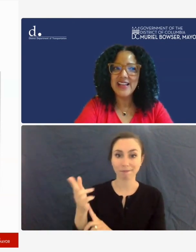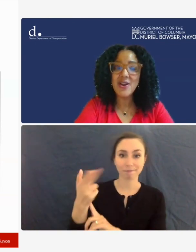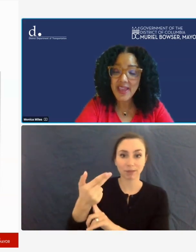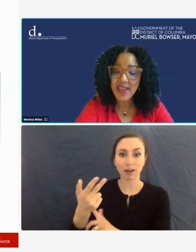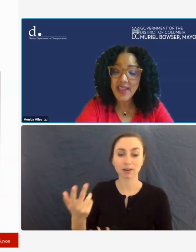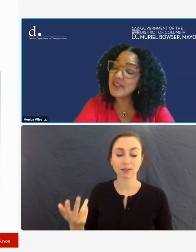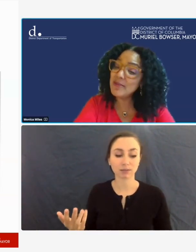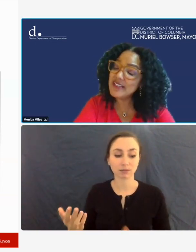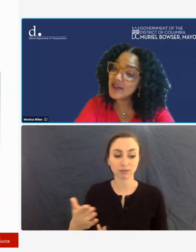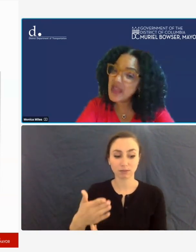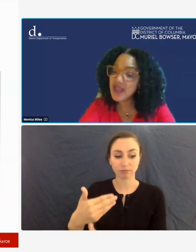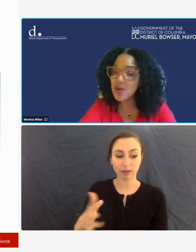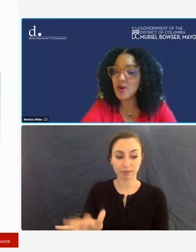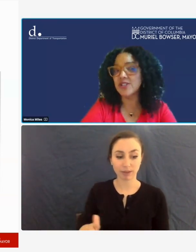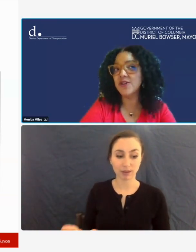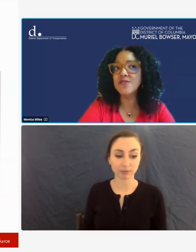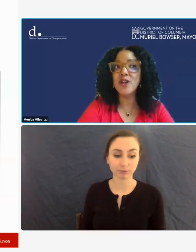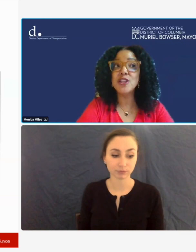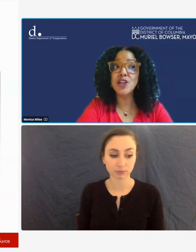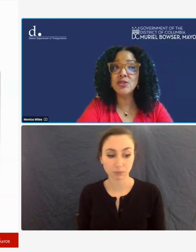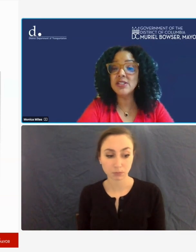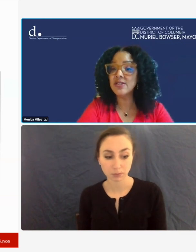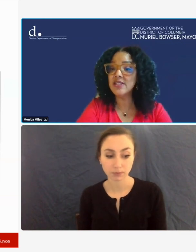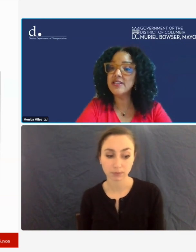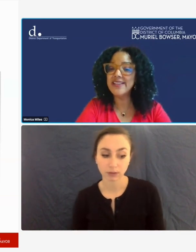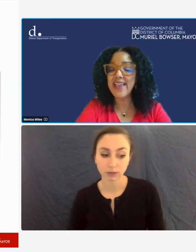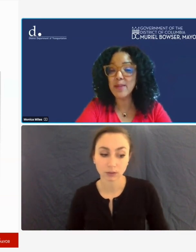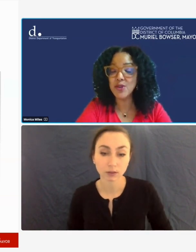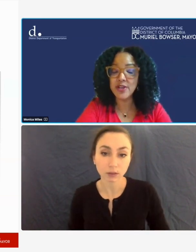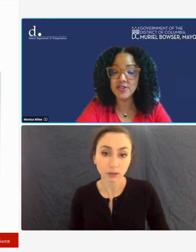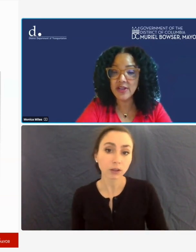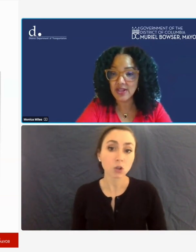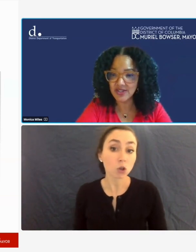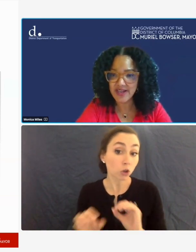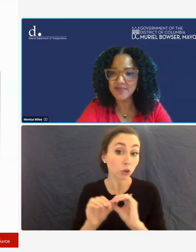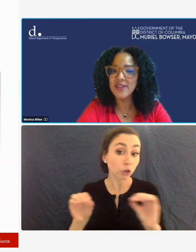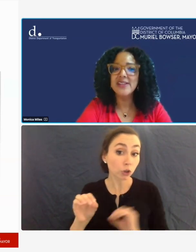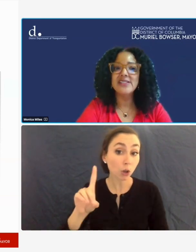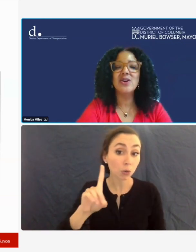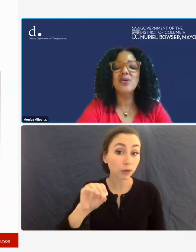okay well let me tell you how that works first of all no dot can cap your indirect cost rate so